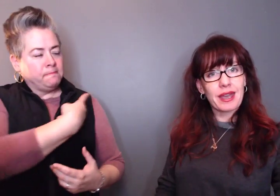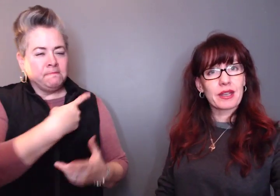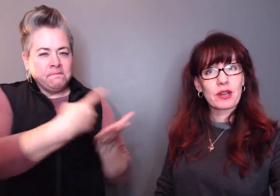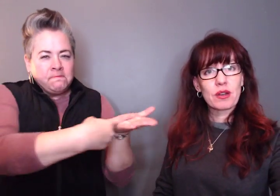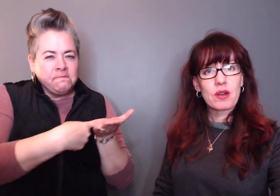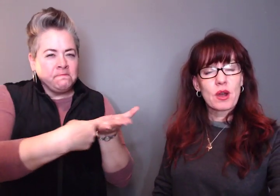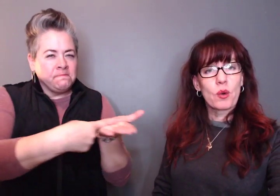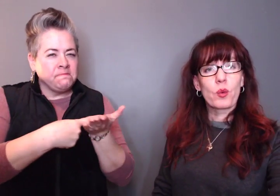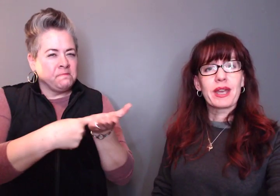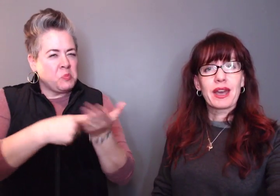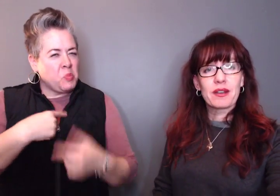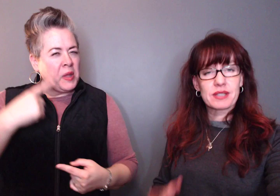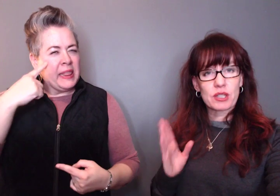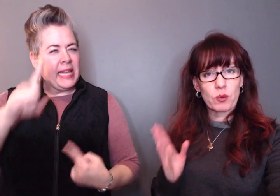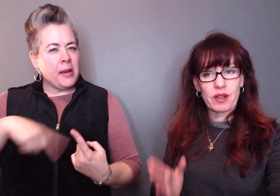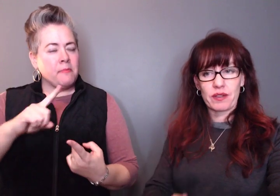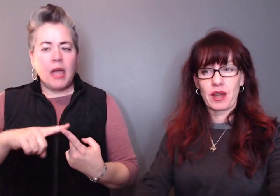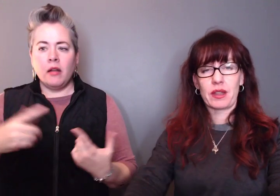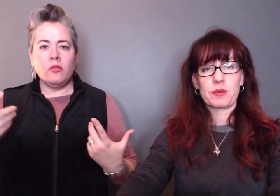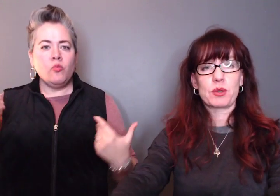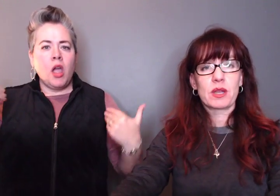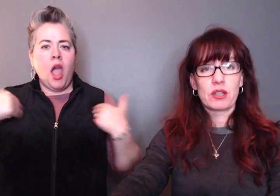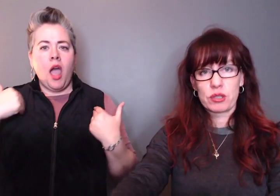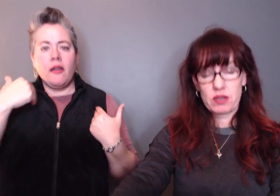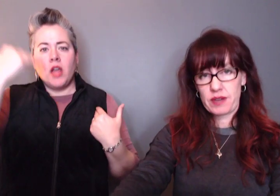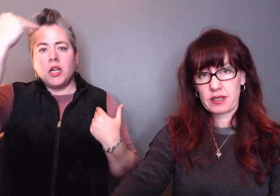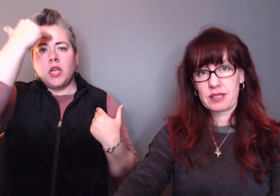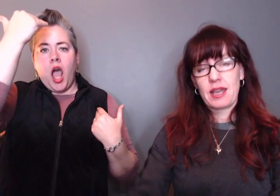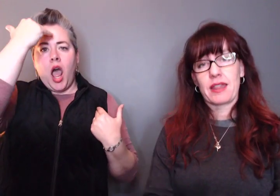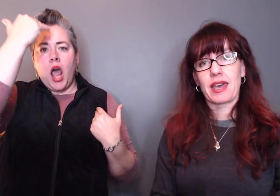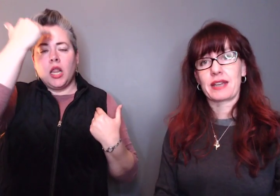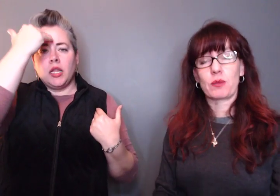we have such a wealth of knowledge between the two of us.